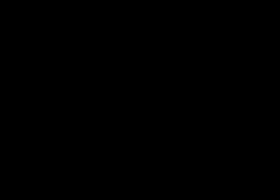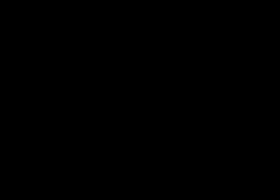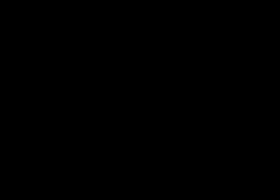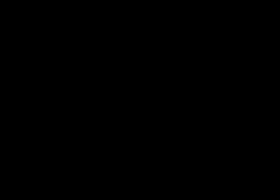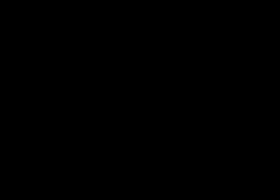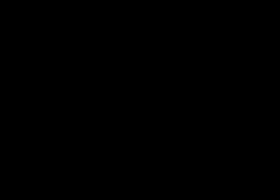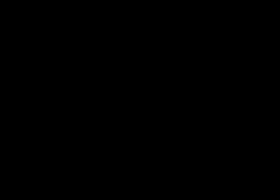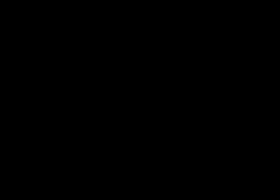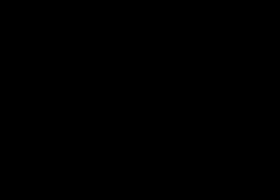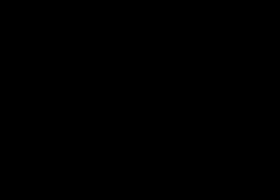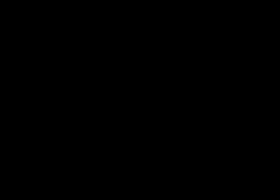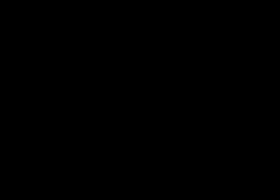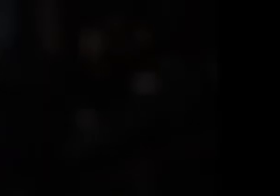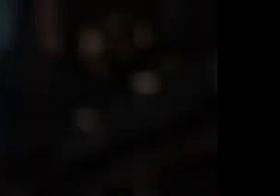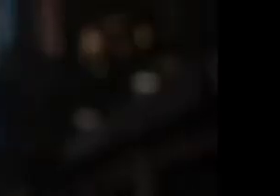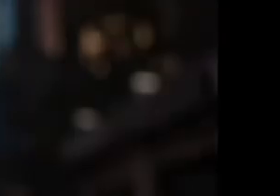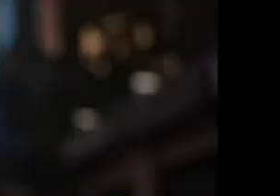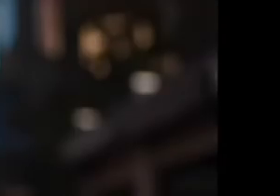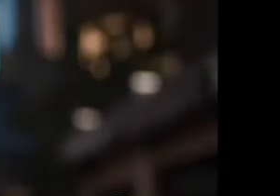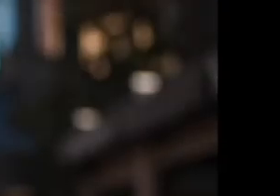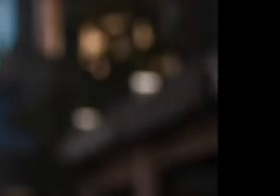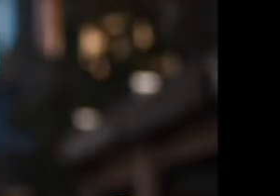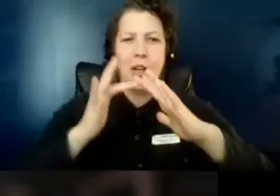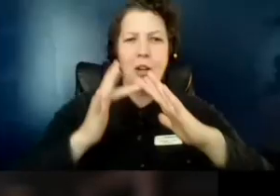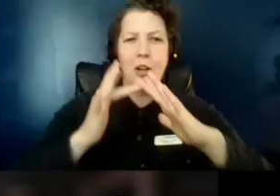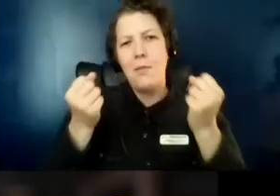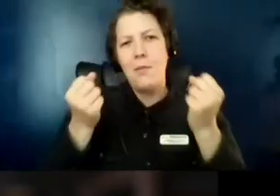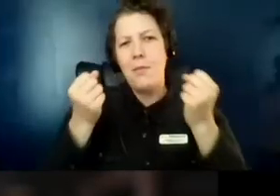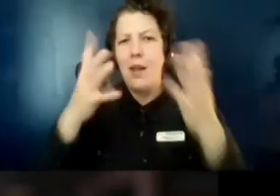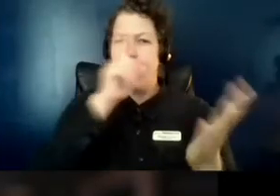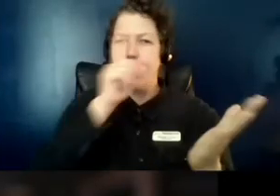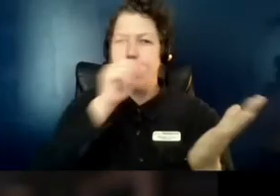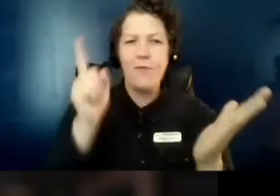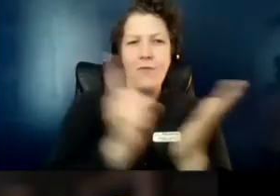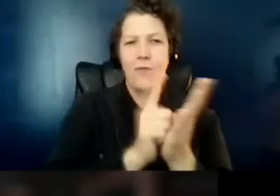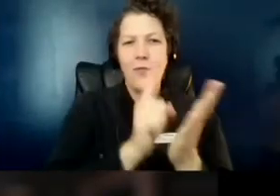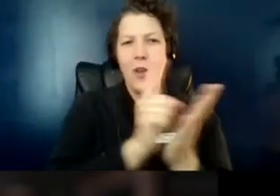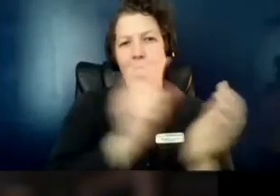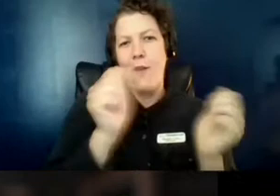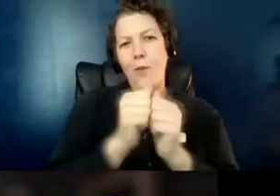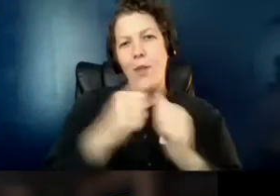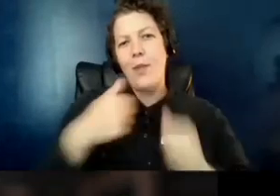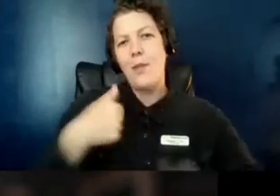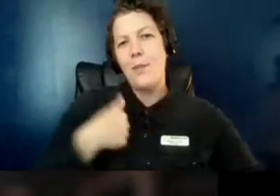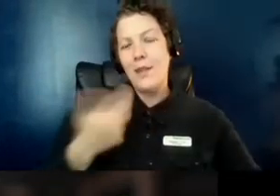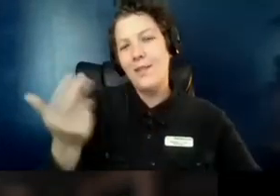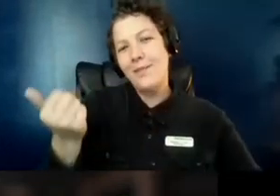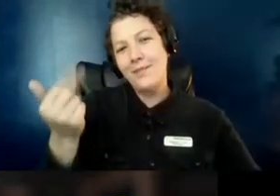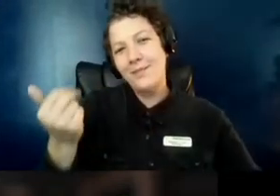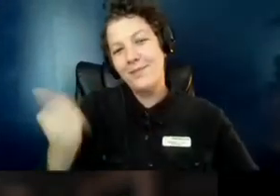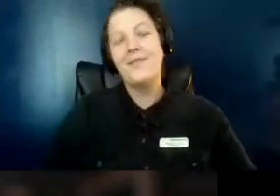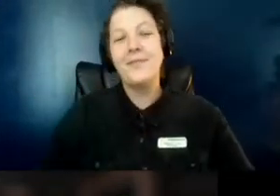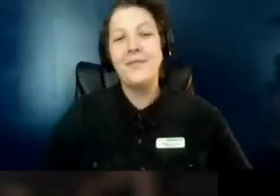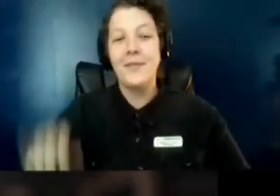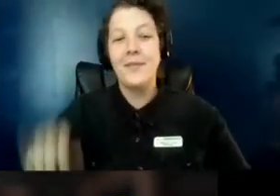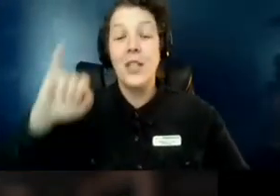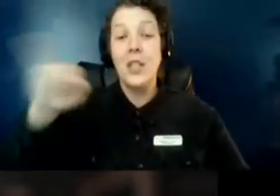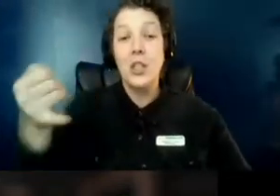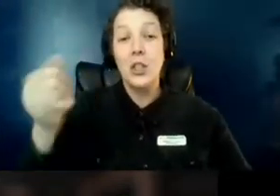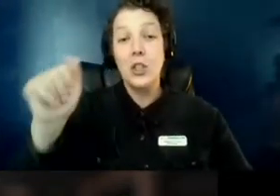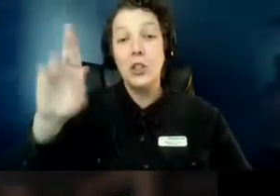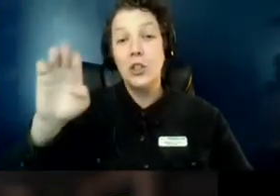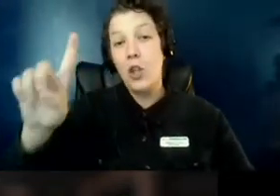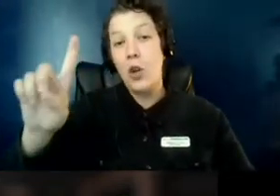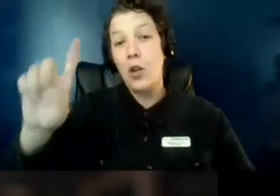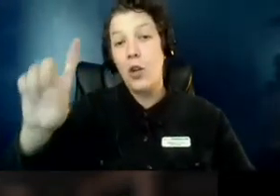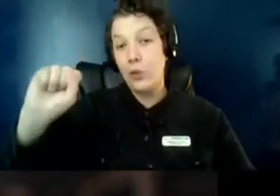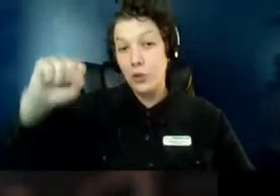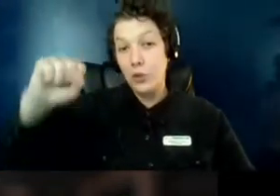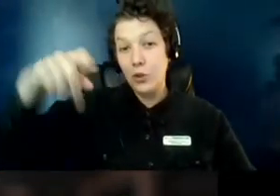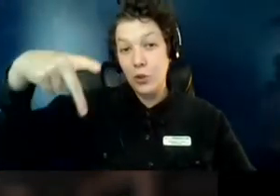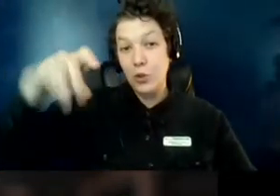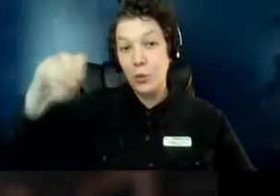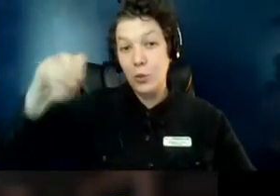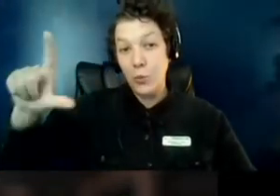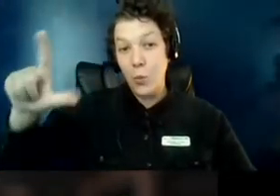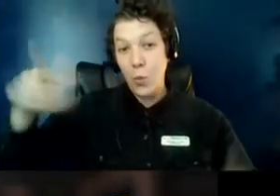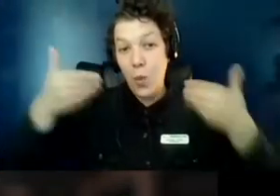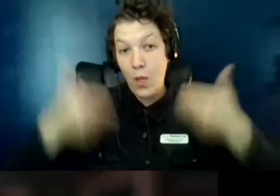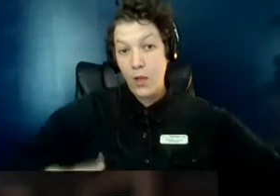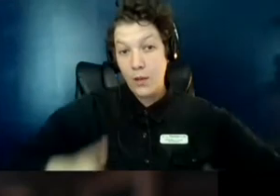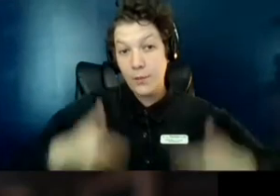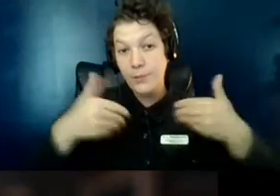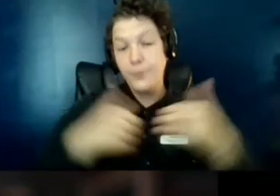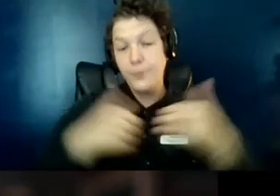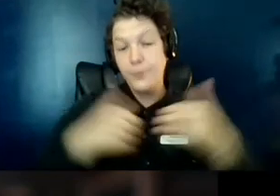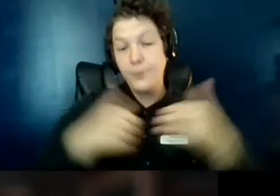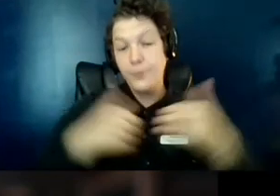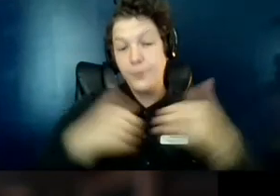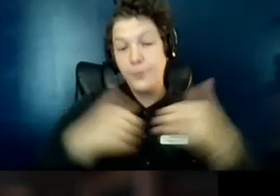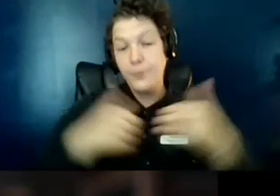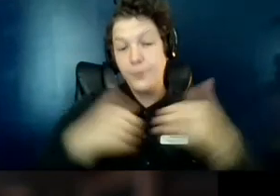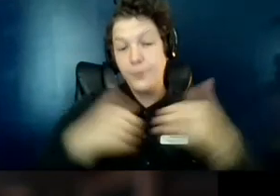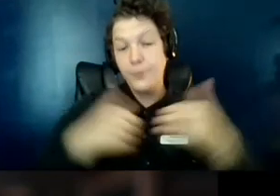Today I want to talk about how we currently have an average problem. And when I say that,